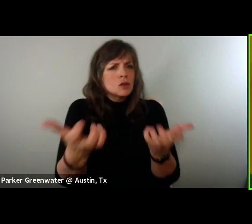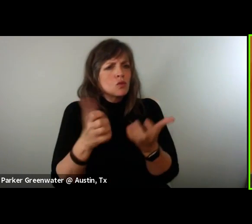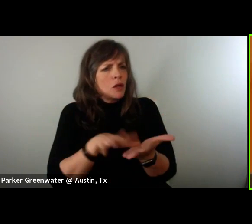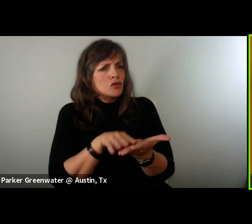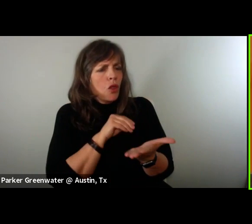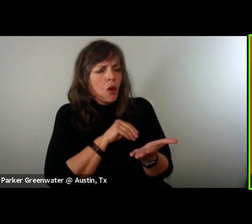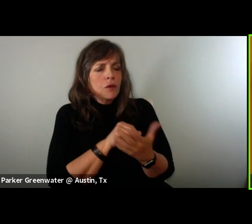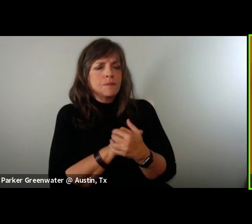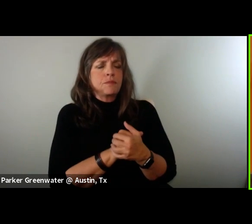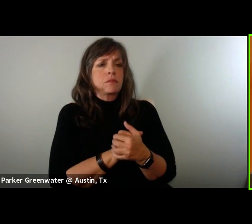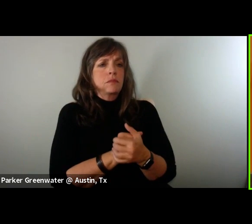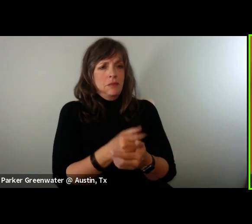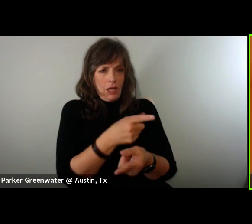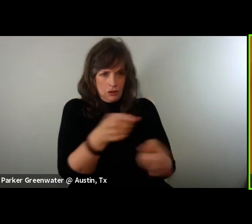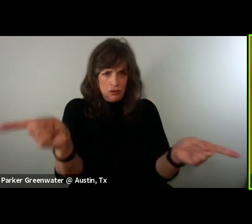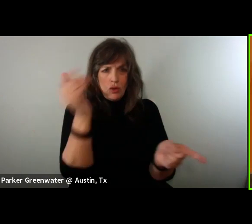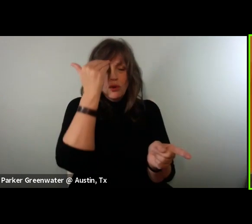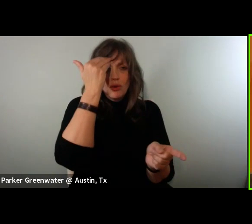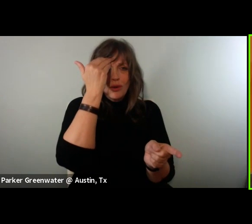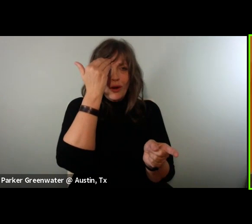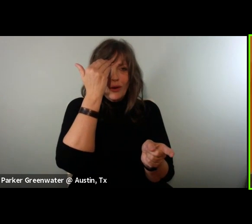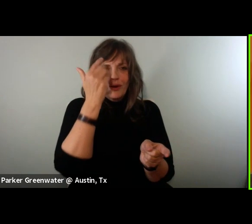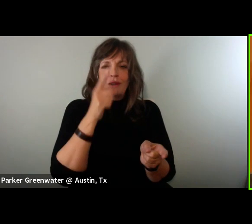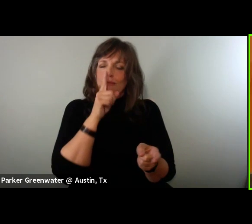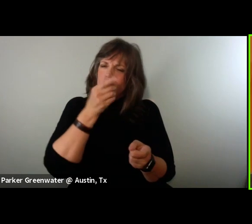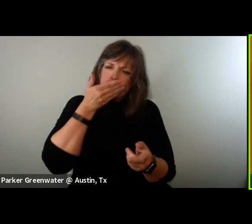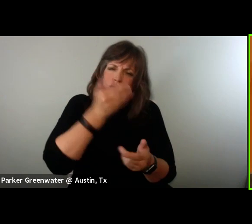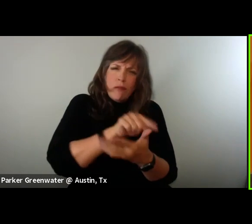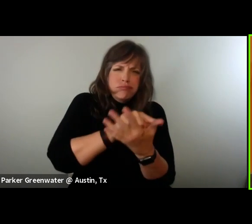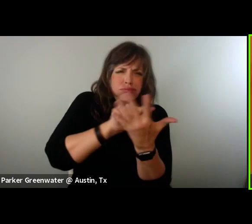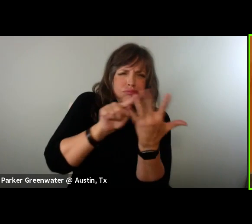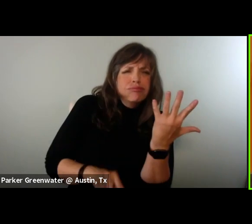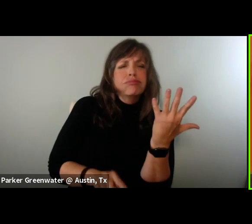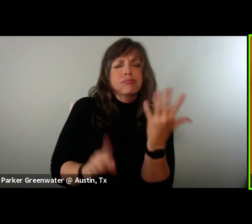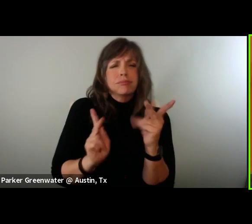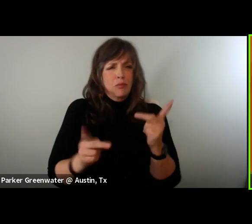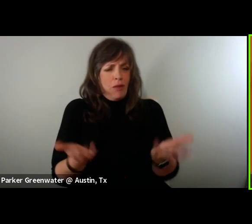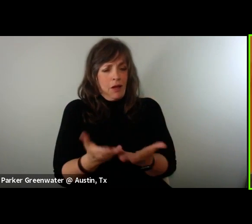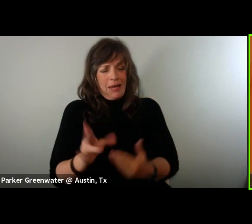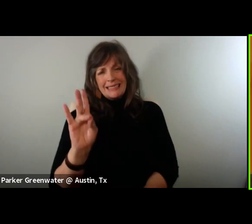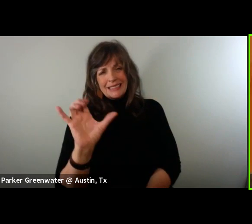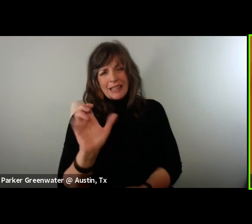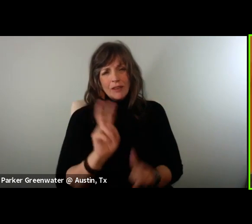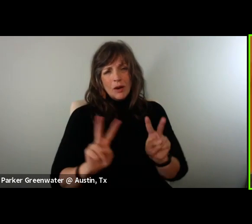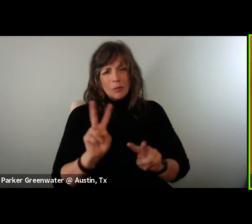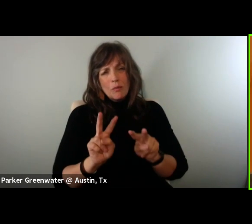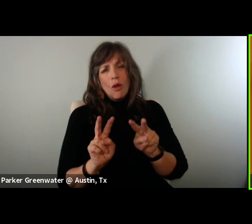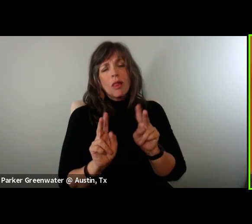And just so you know, you're in really good company. Roughly 700 viewers, and I think that's a low stat,